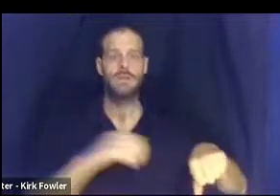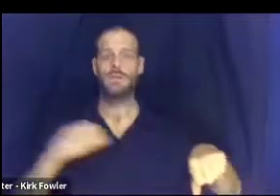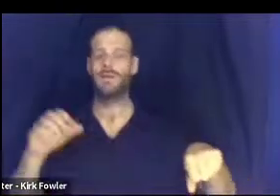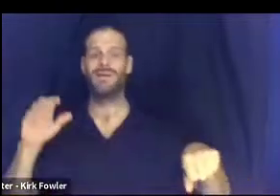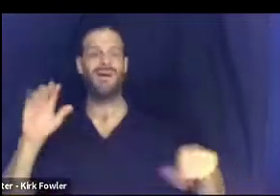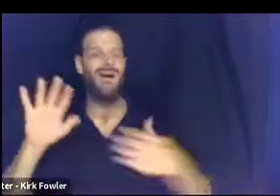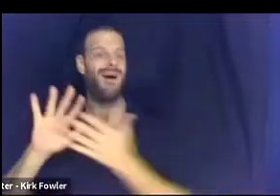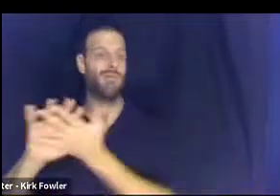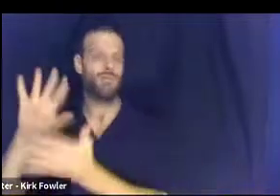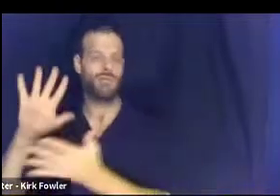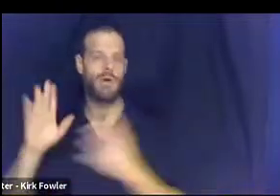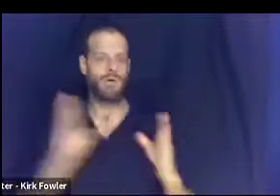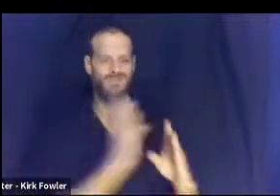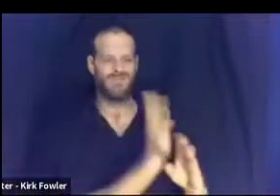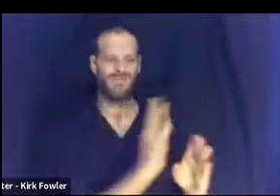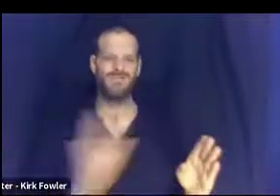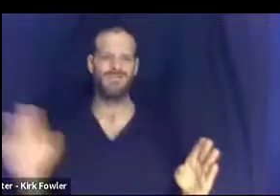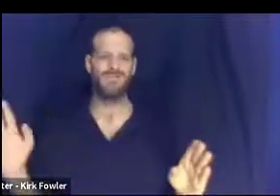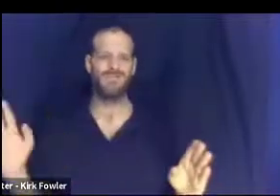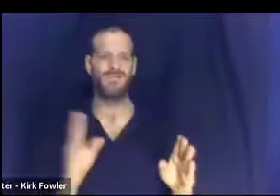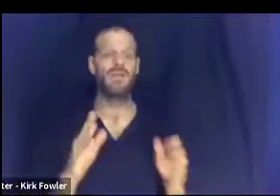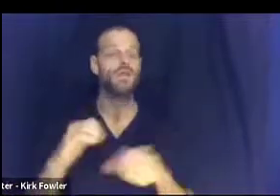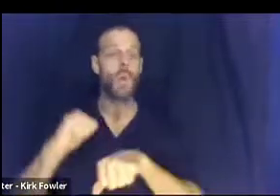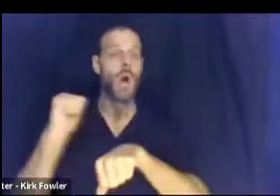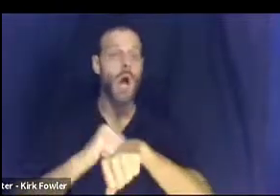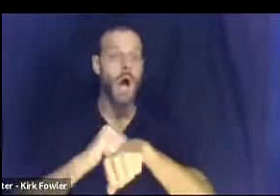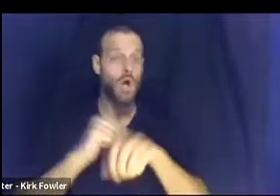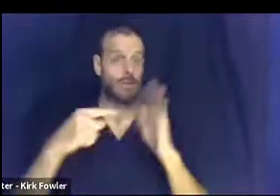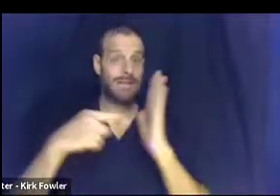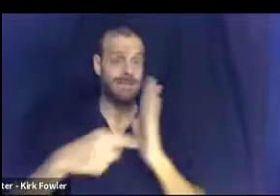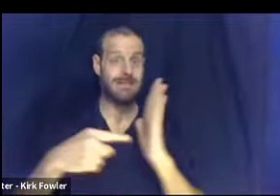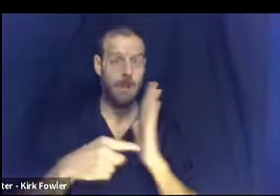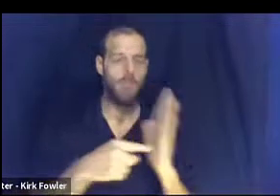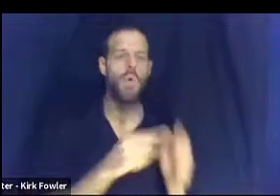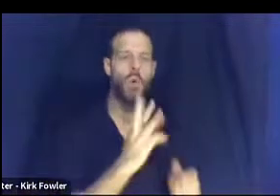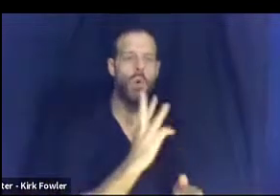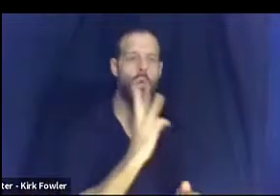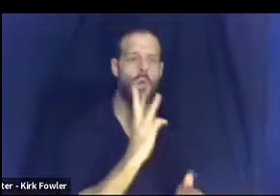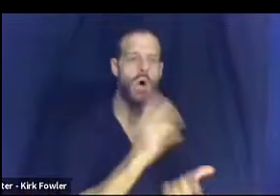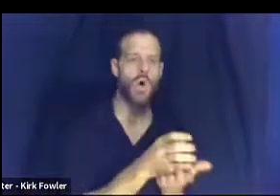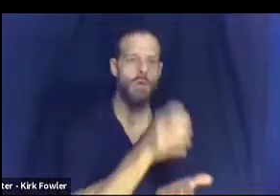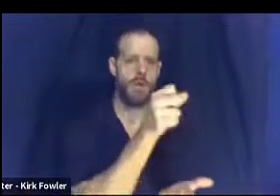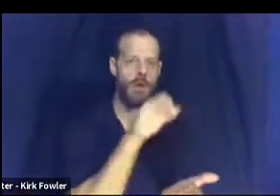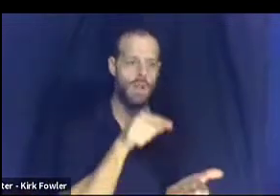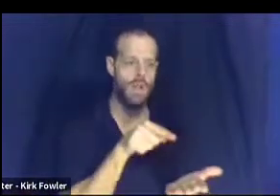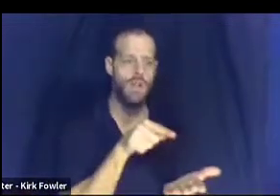that would be the whole water bottle itself. Or maybe even like the cap, a part of the water bottle could be an icon.